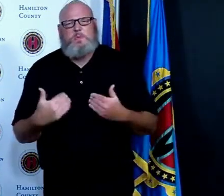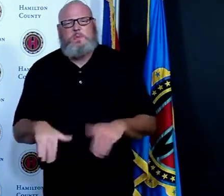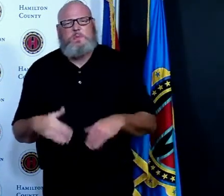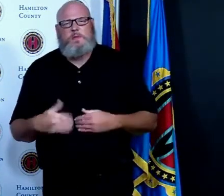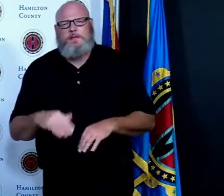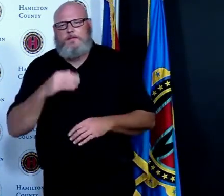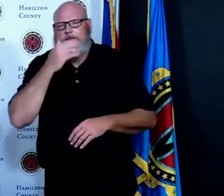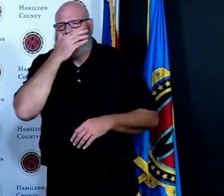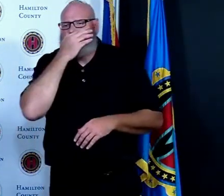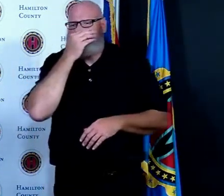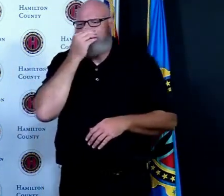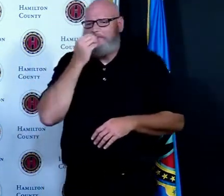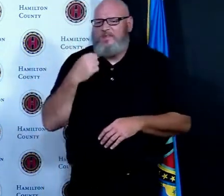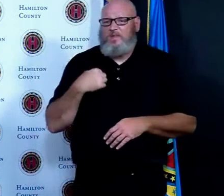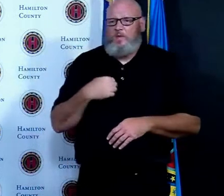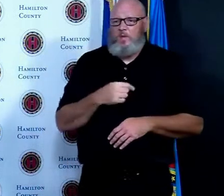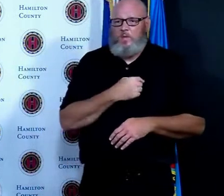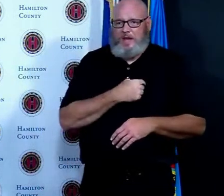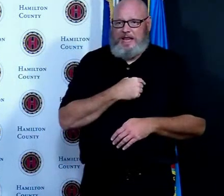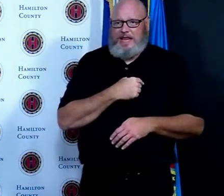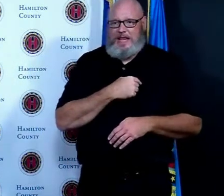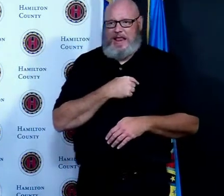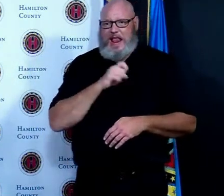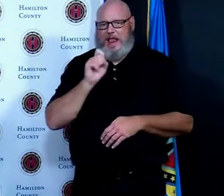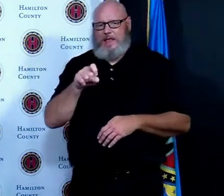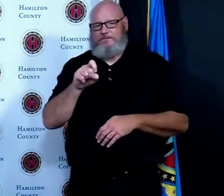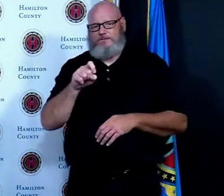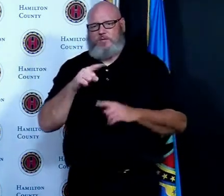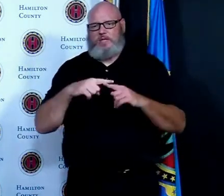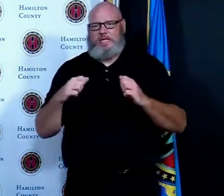to really understand that there are people who actually do have sort of lingering systems